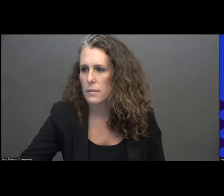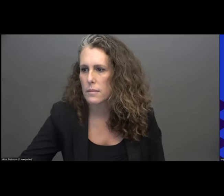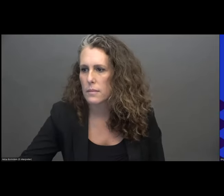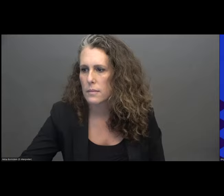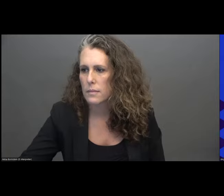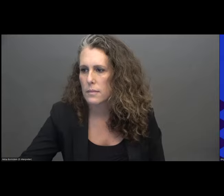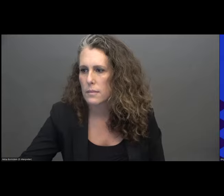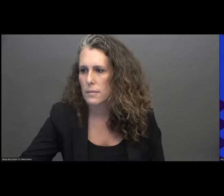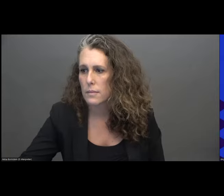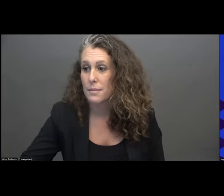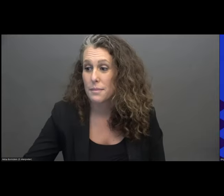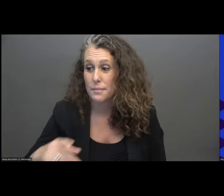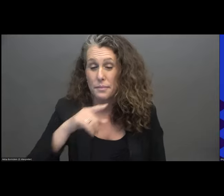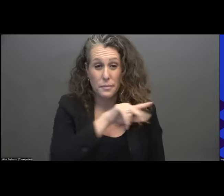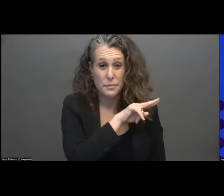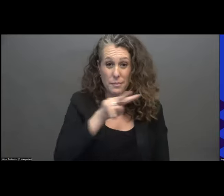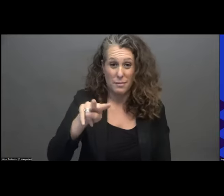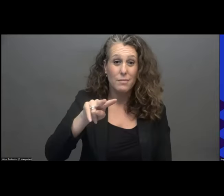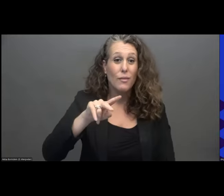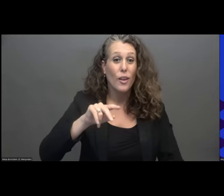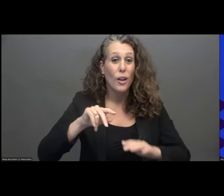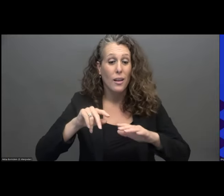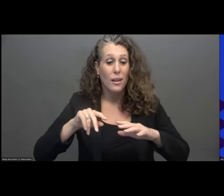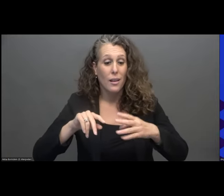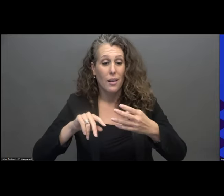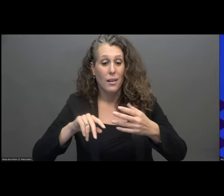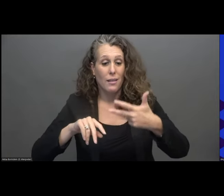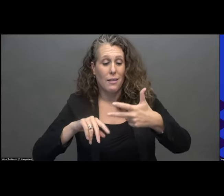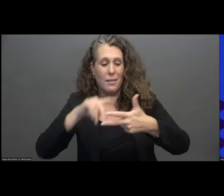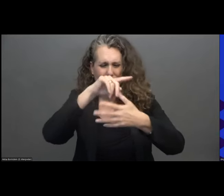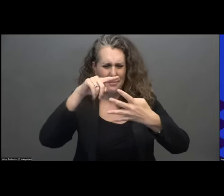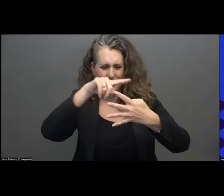that basically the first choice we provided the stigma and prejudice, Facebook persons